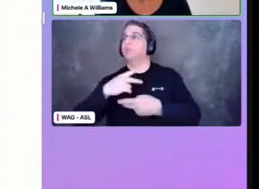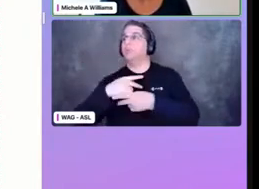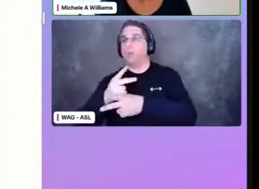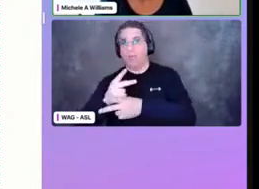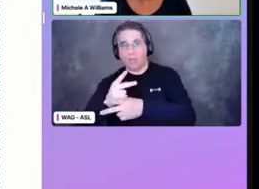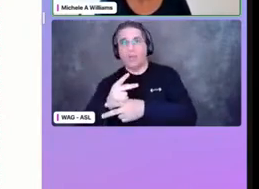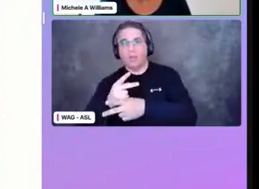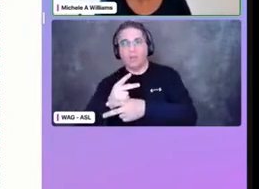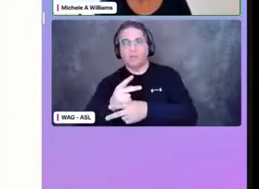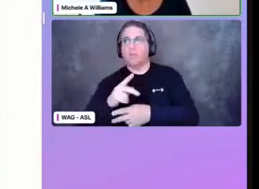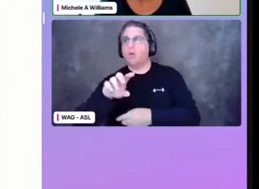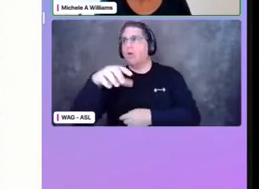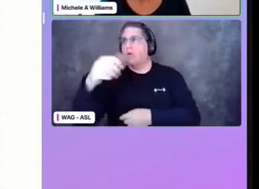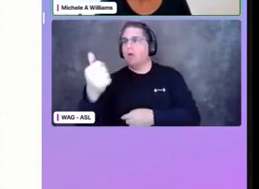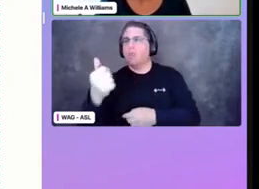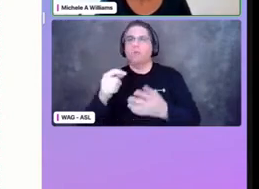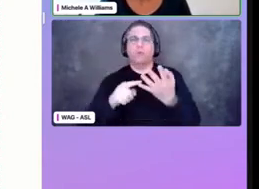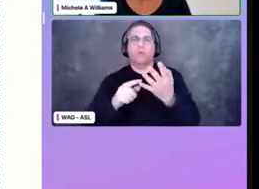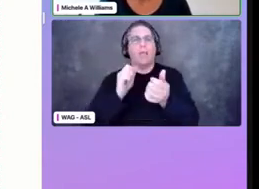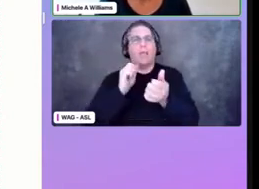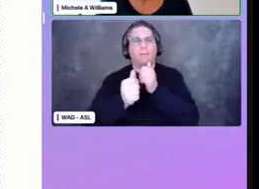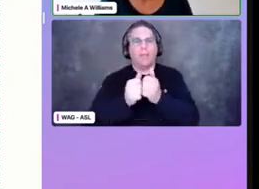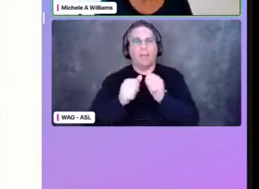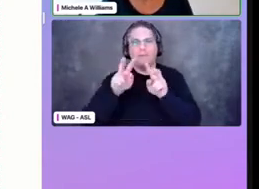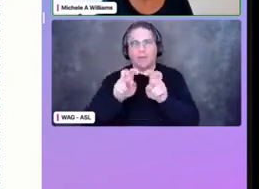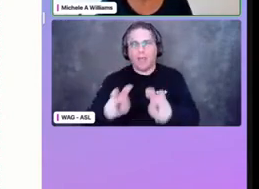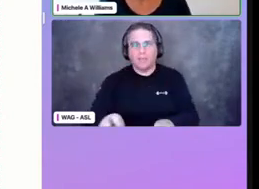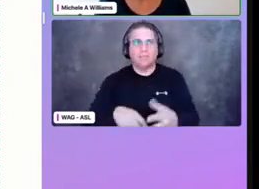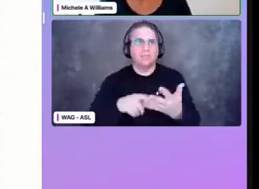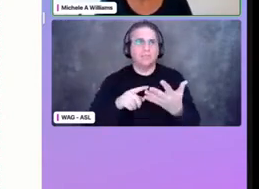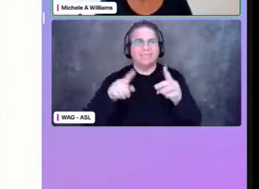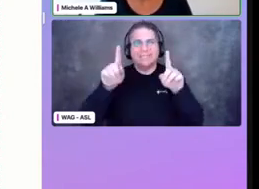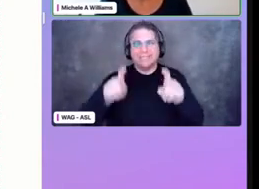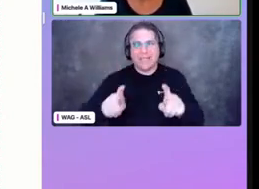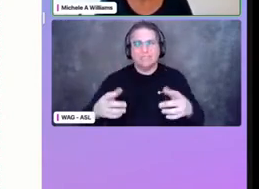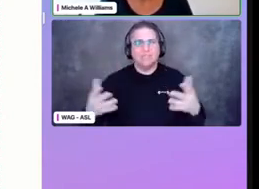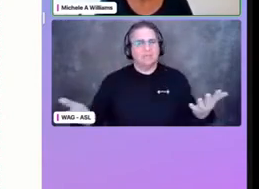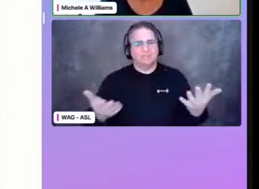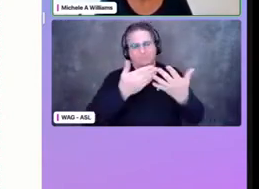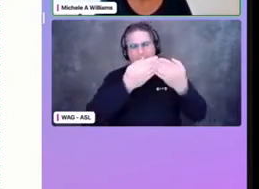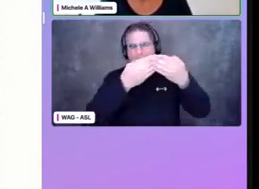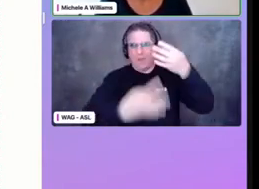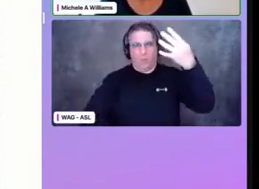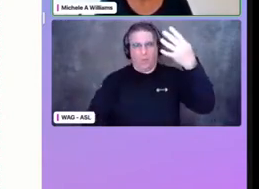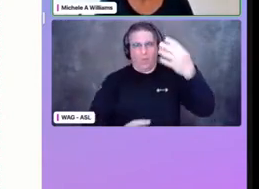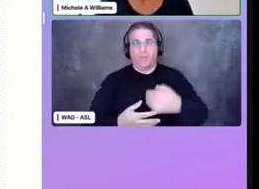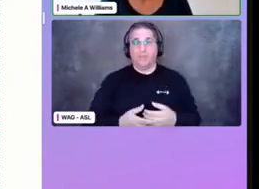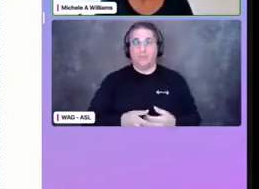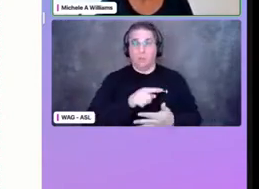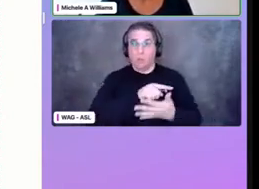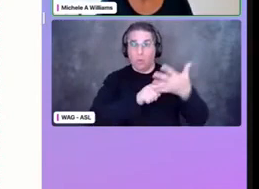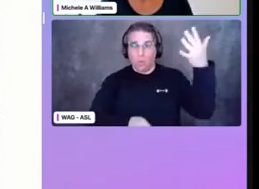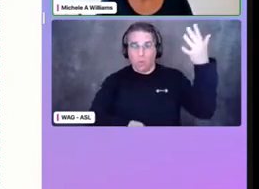product that you are making, but you can do that on other similar products, similarly and competitive analysis